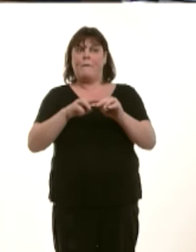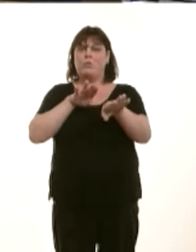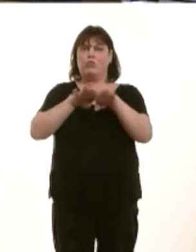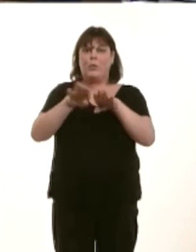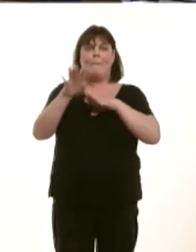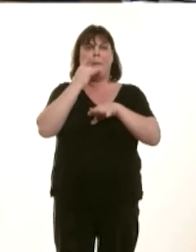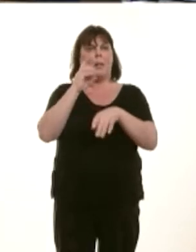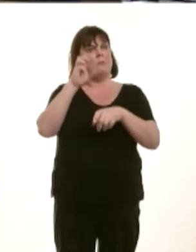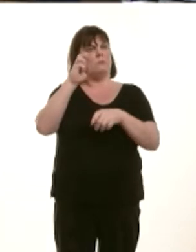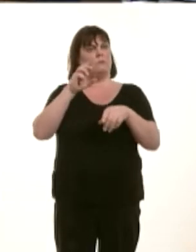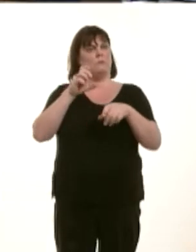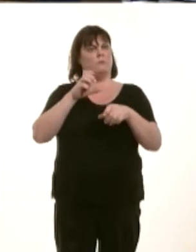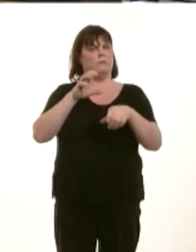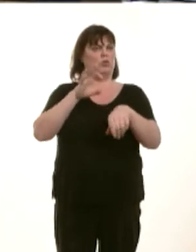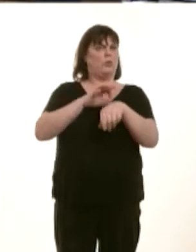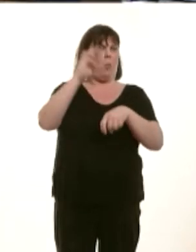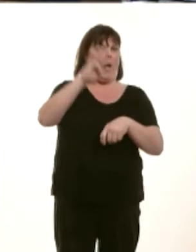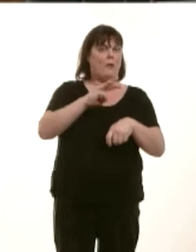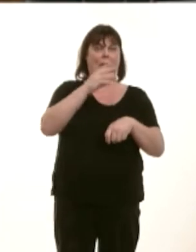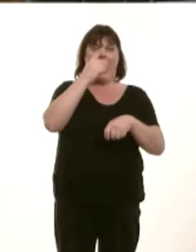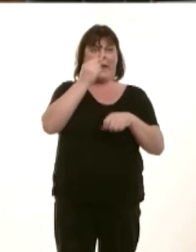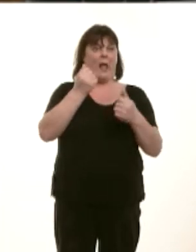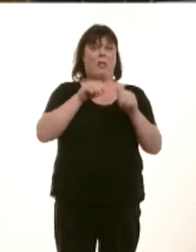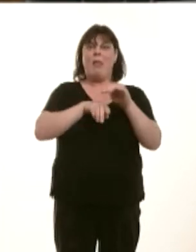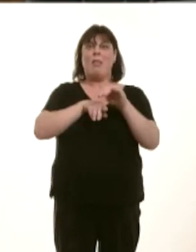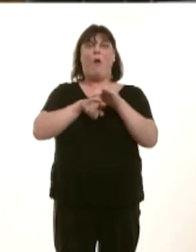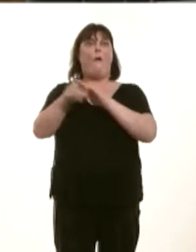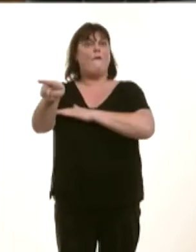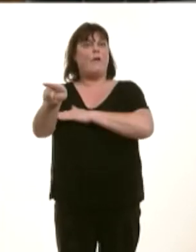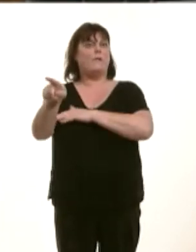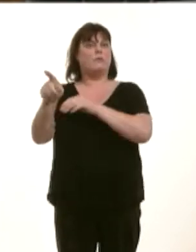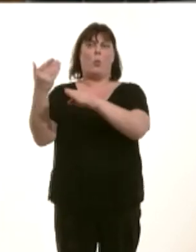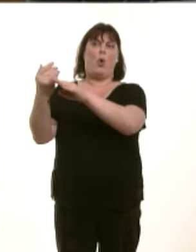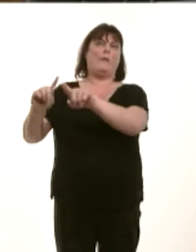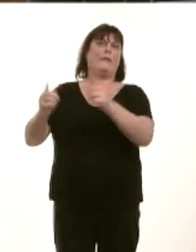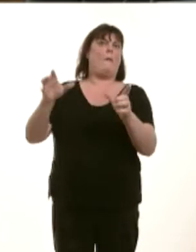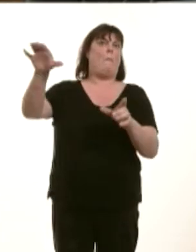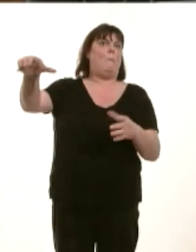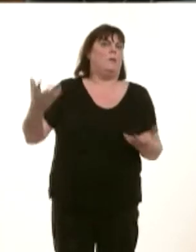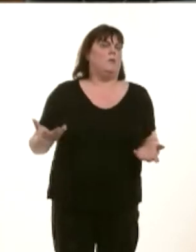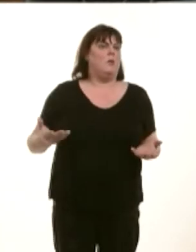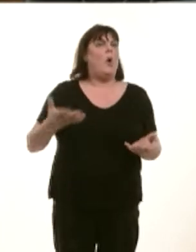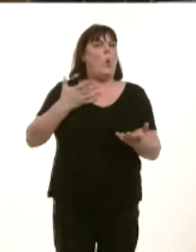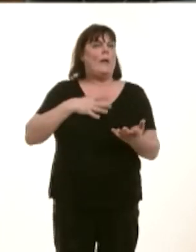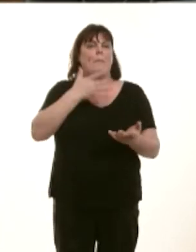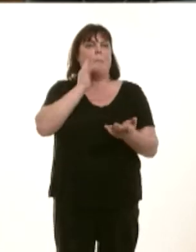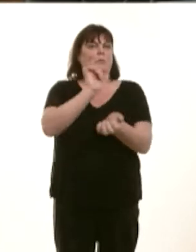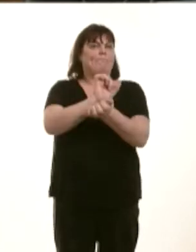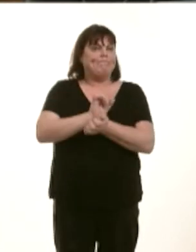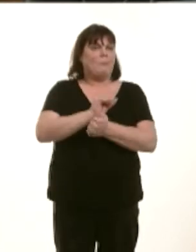they can just as easily go somewhere else to practise. What we need to do is to make sure, as we have been doing, that Wales is an attractive place to practise, and bring